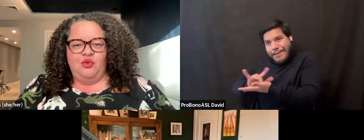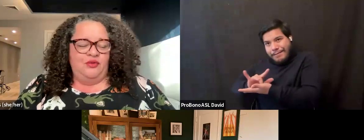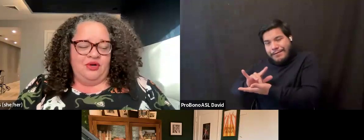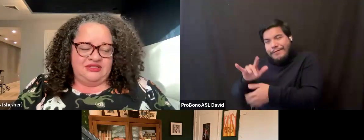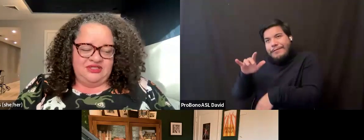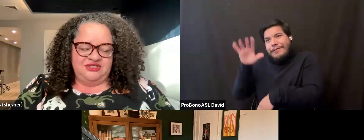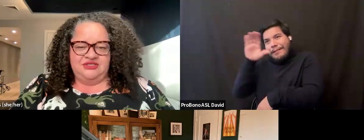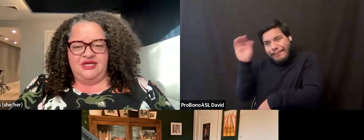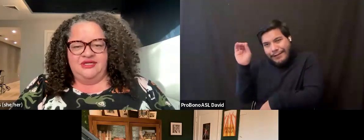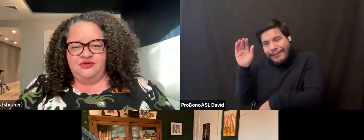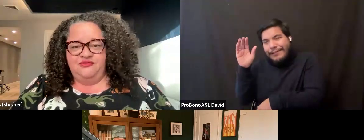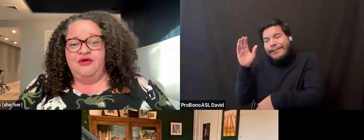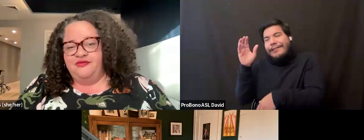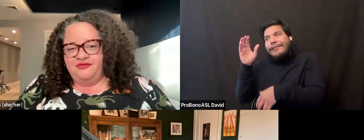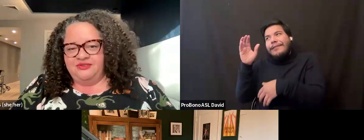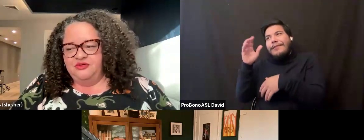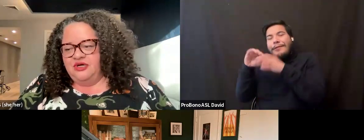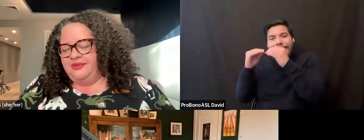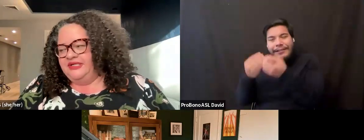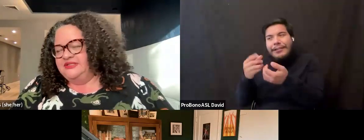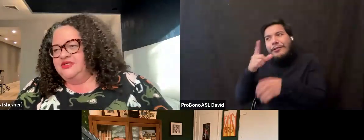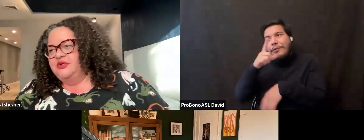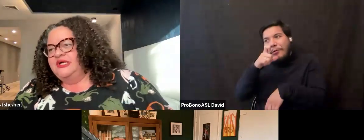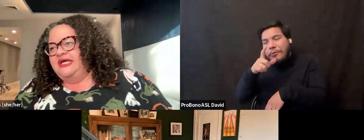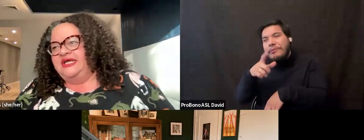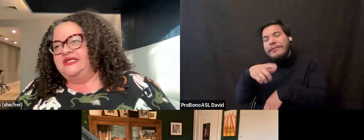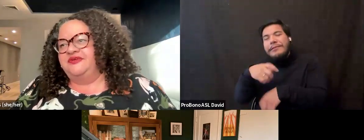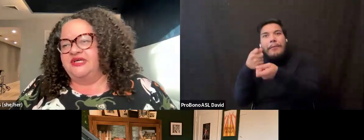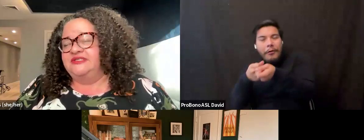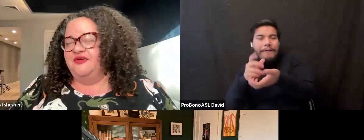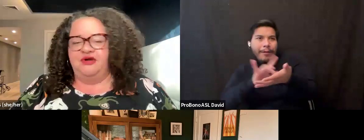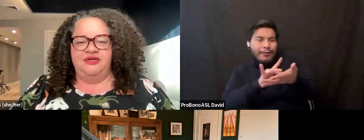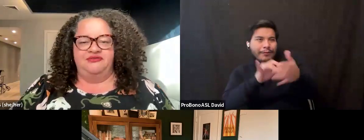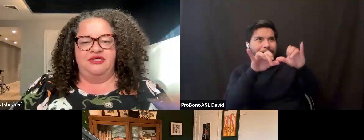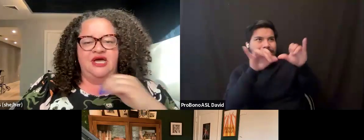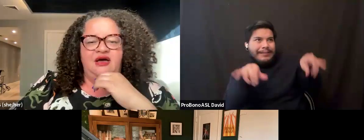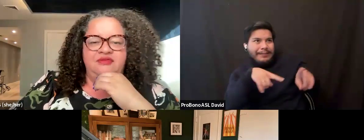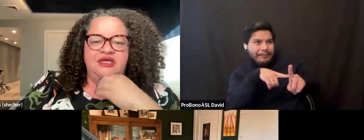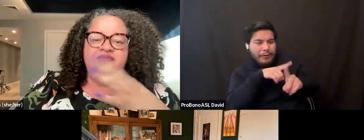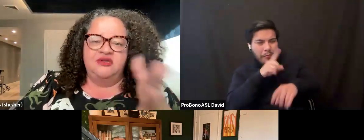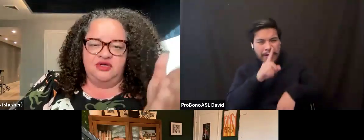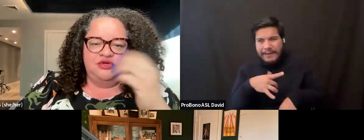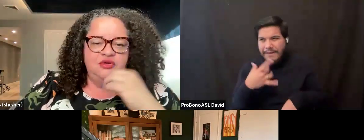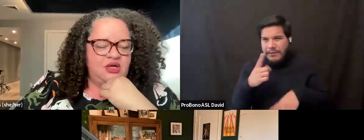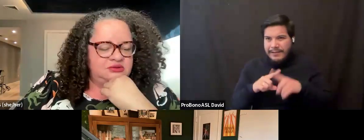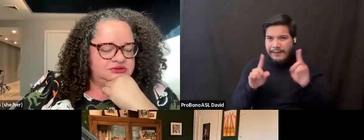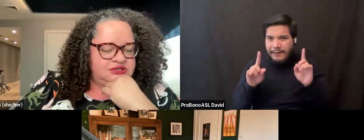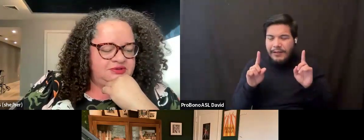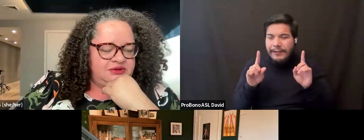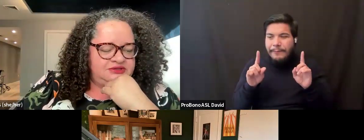or the organizations that sort of front for pharmaceutical companies. And so it does feel very different to have even you all debuted at